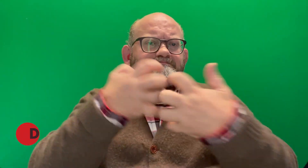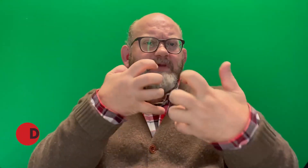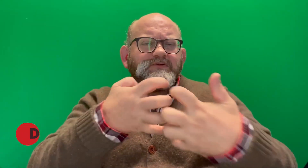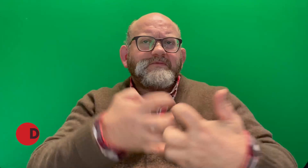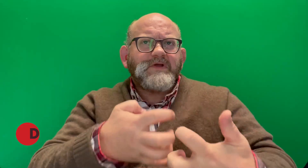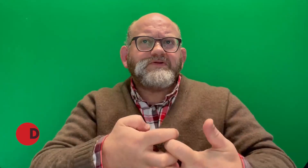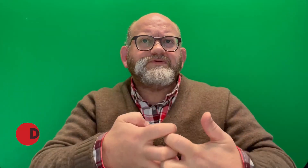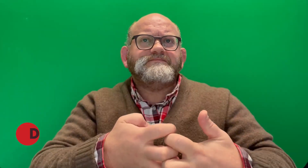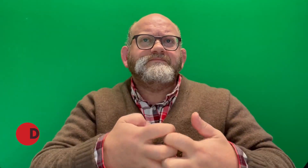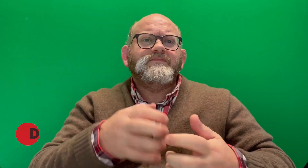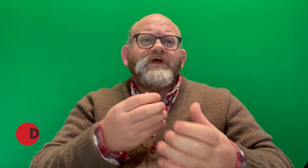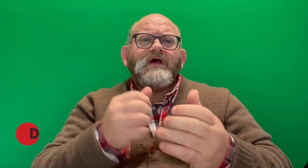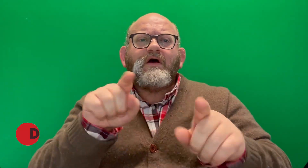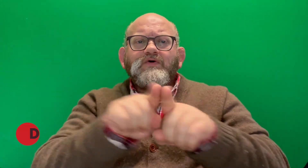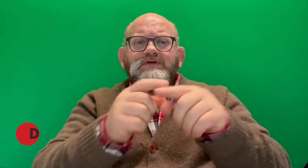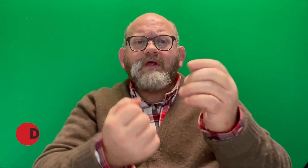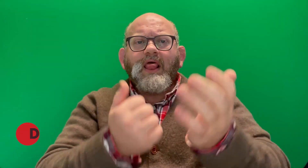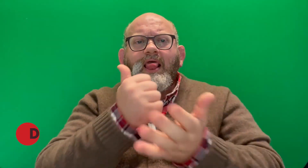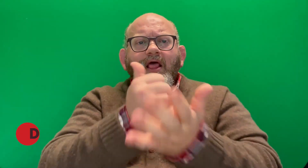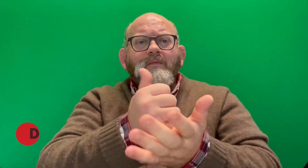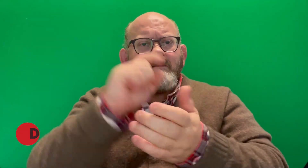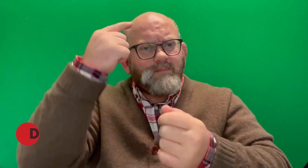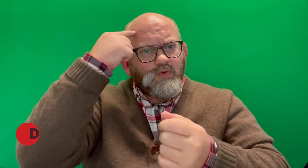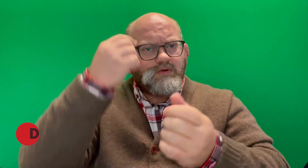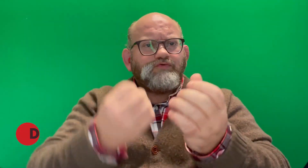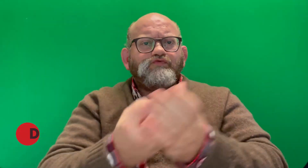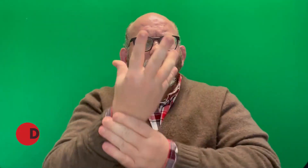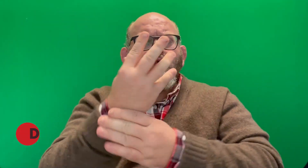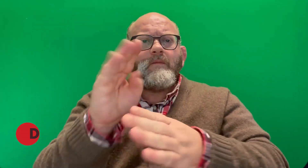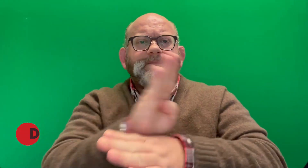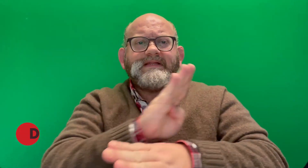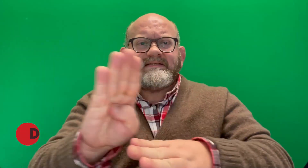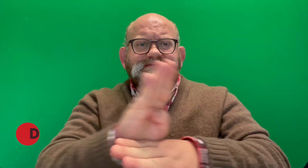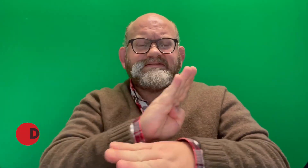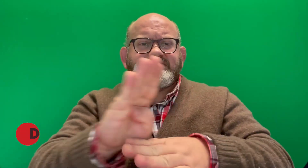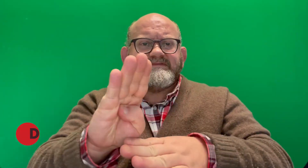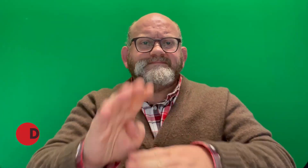matching, and also help employers grow their businesses.